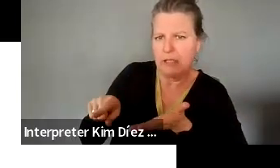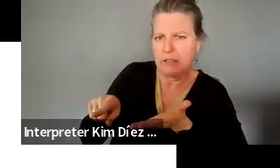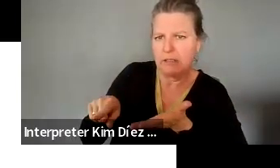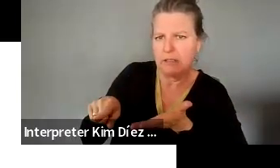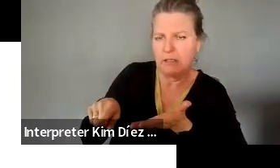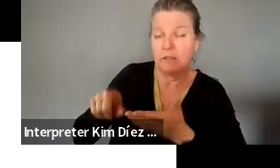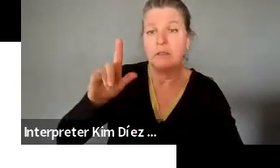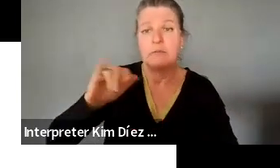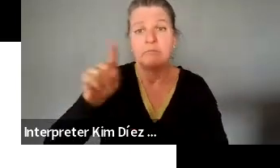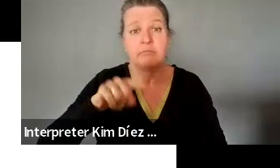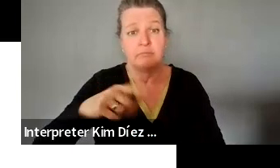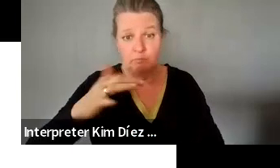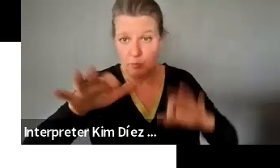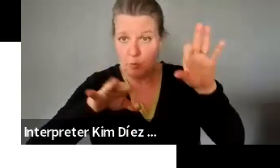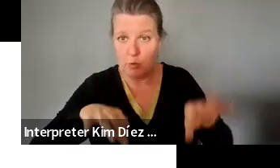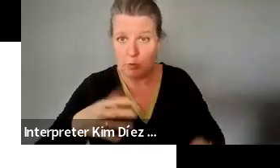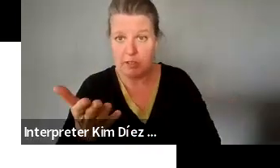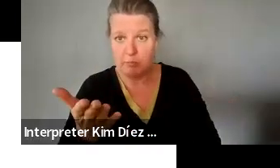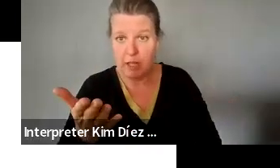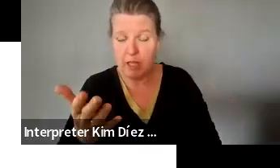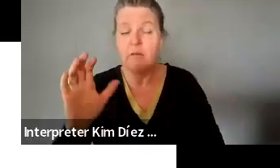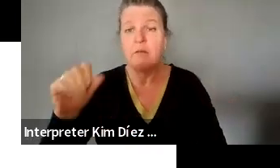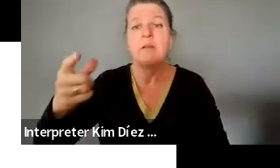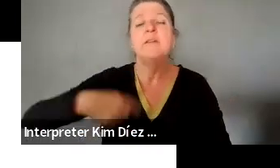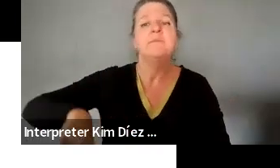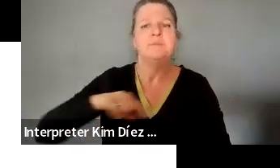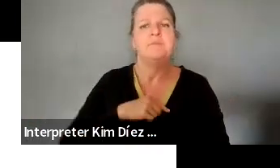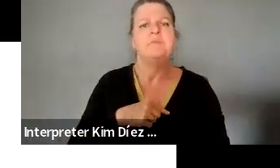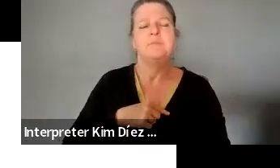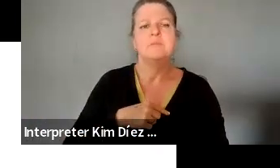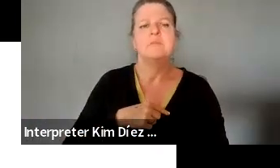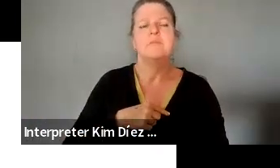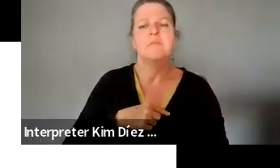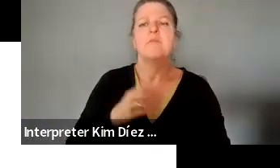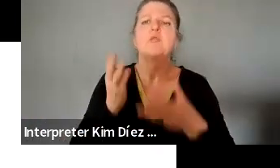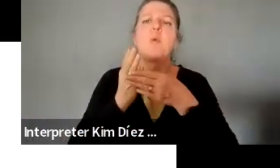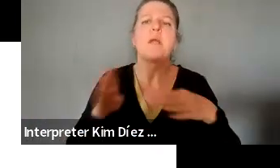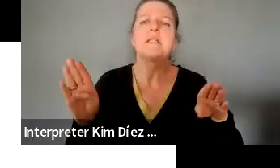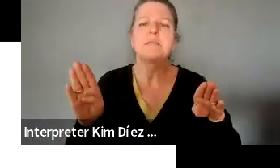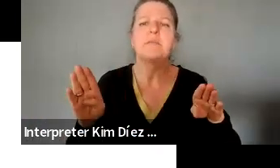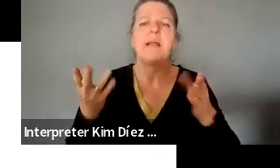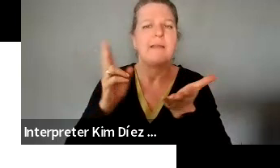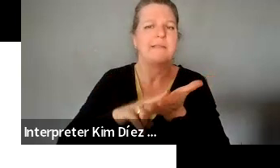[Una] Liz, would you like to explain that? [Liz] So we split the contract into two parts.